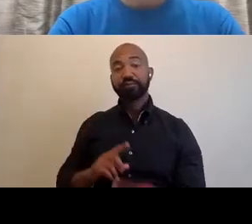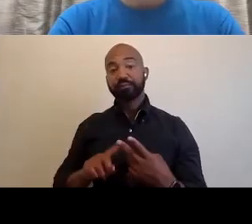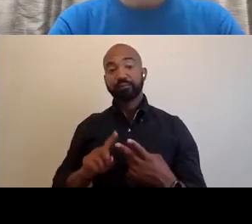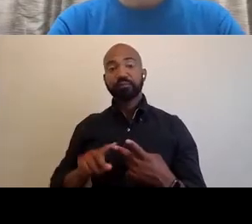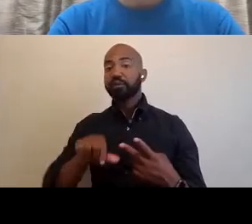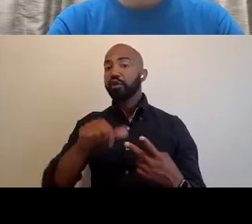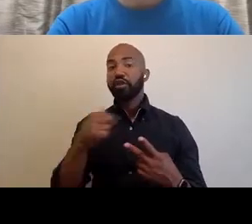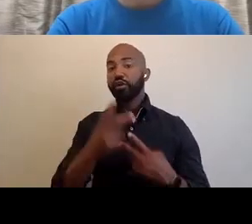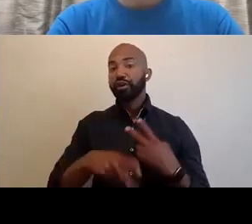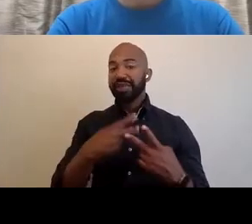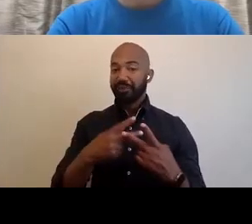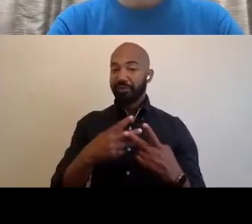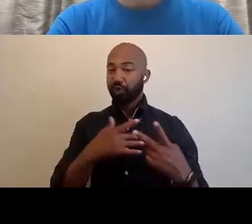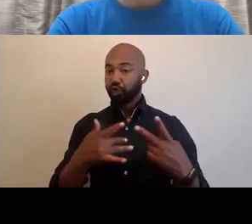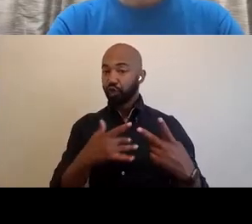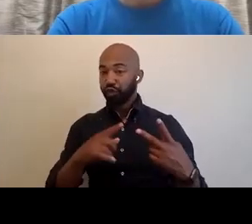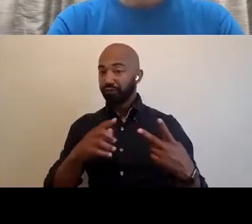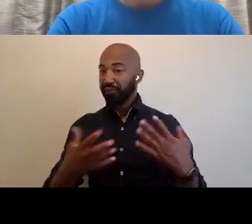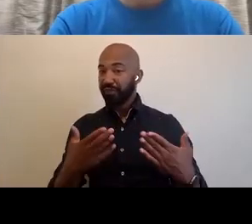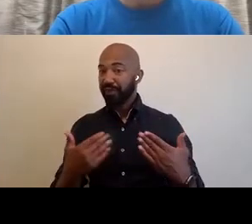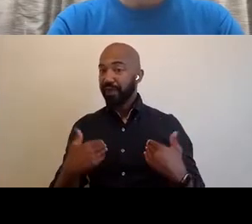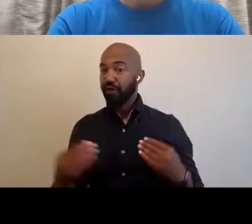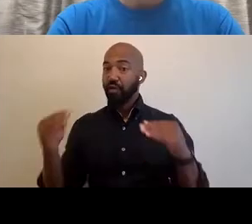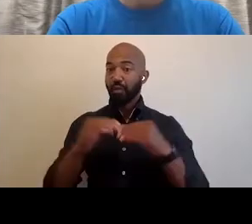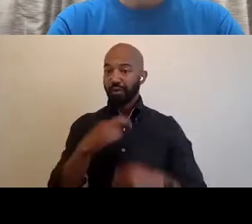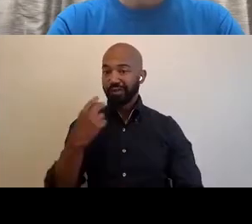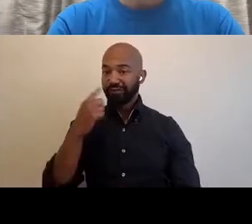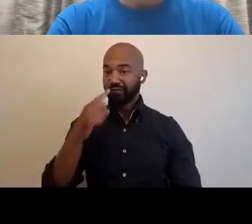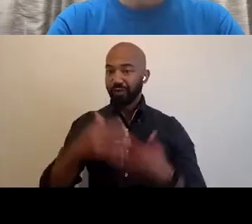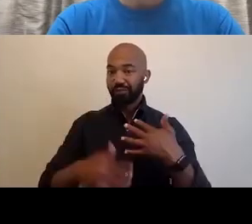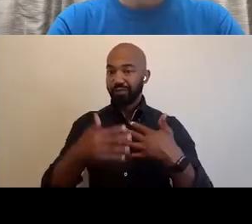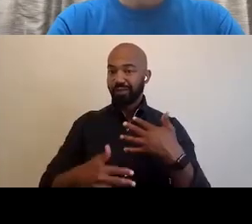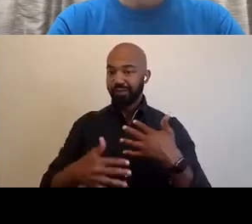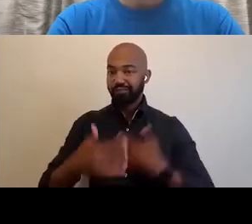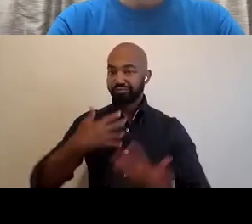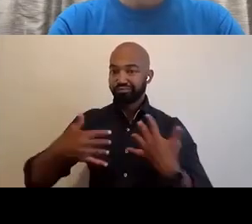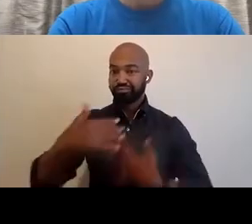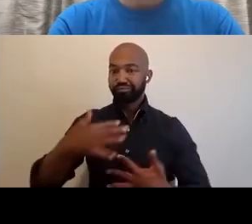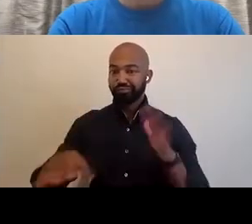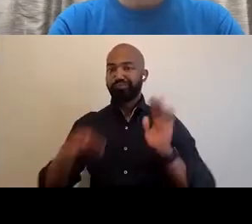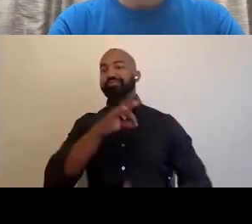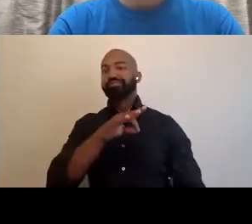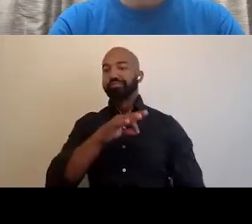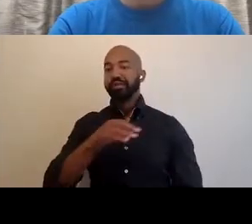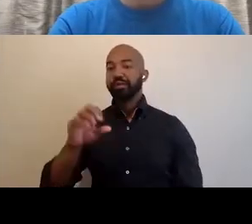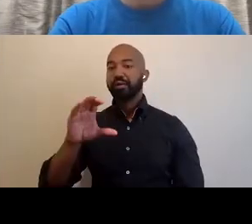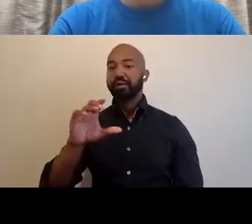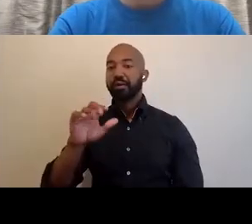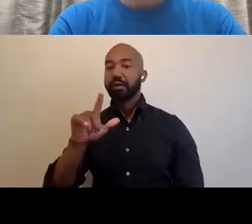that may increase your risk of blood clots, those are all really important pieces of information that you should share